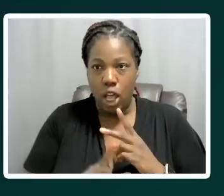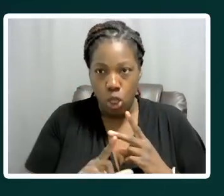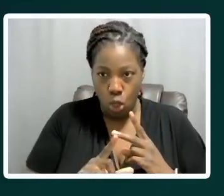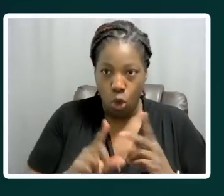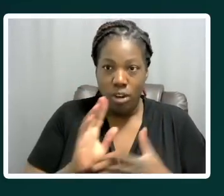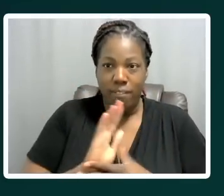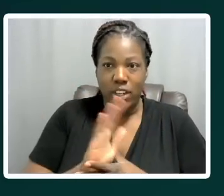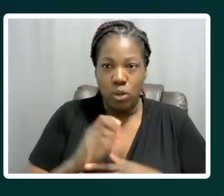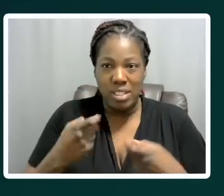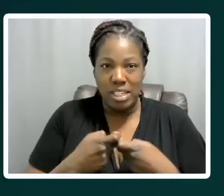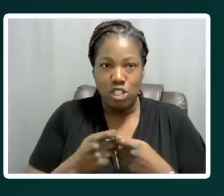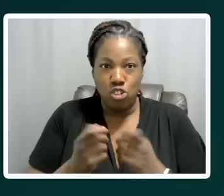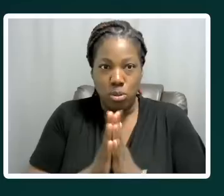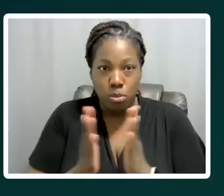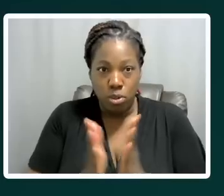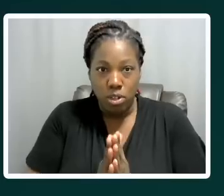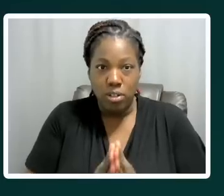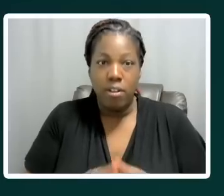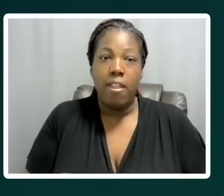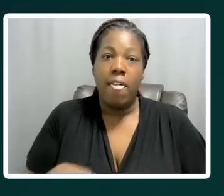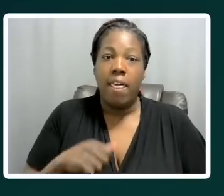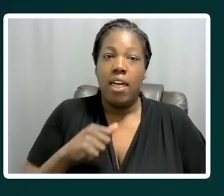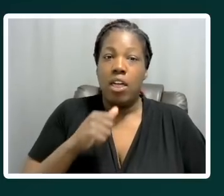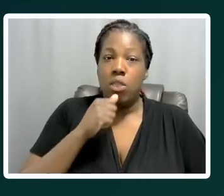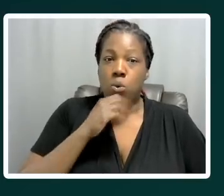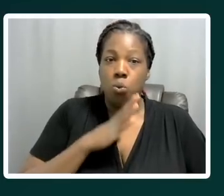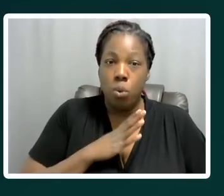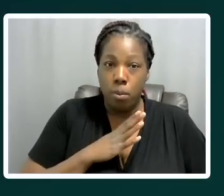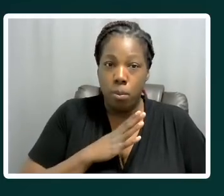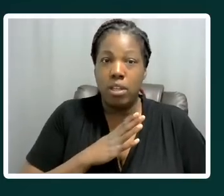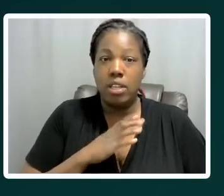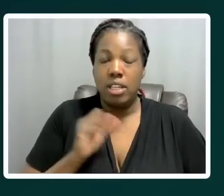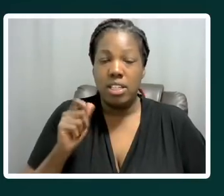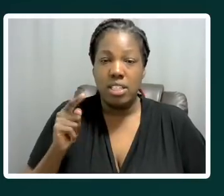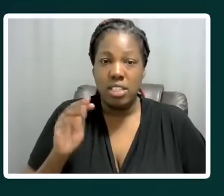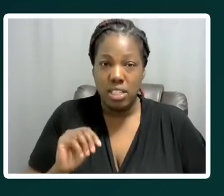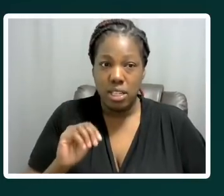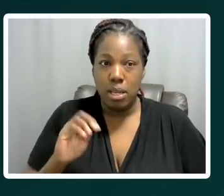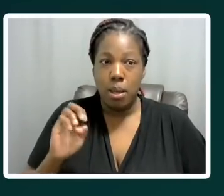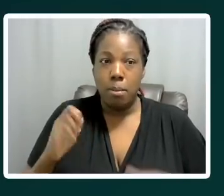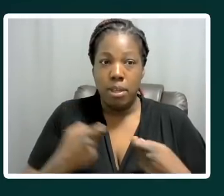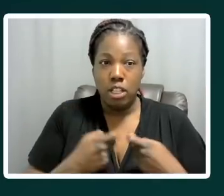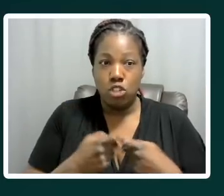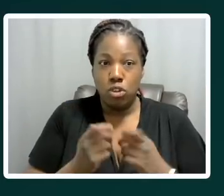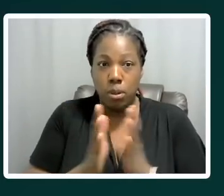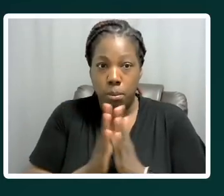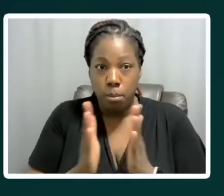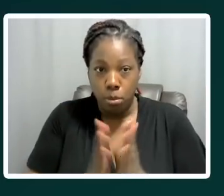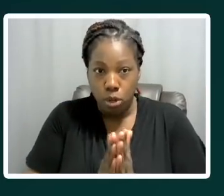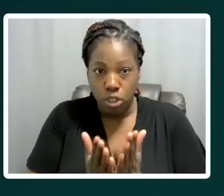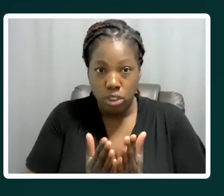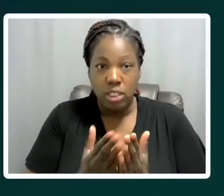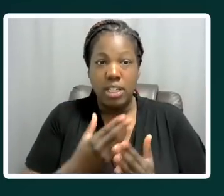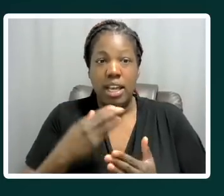Women in STEM e-book series and Diverse Stories of Resilience video series are geared towards middle